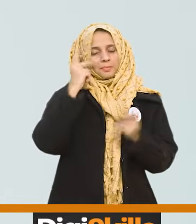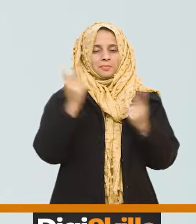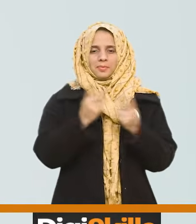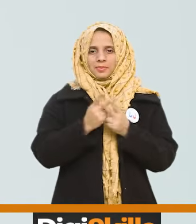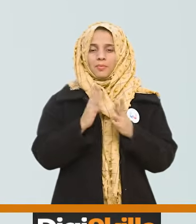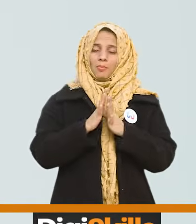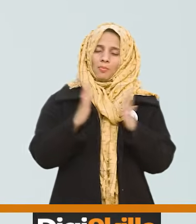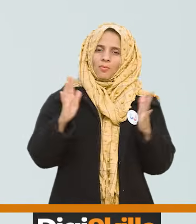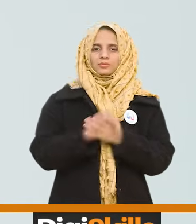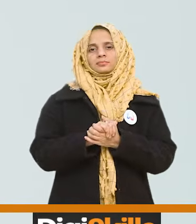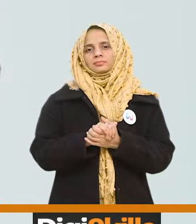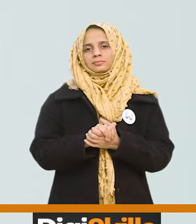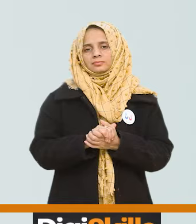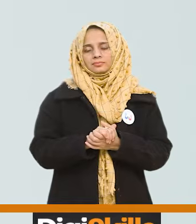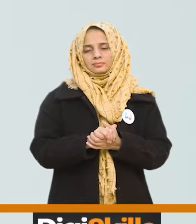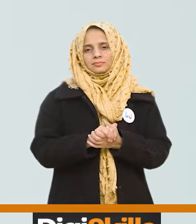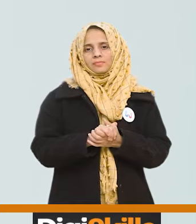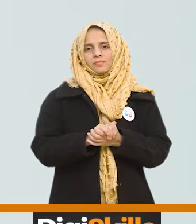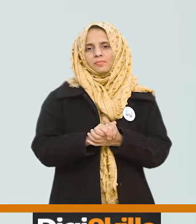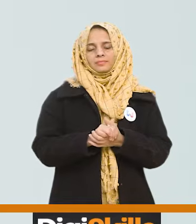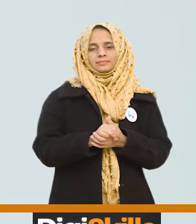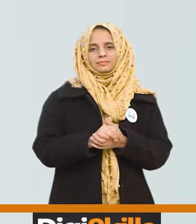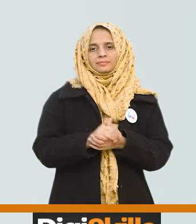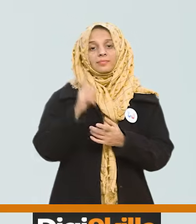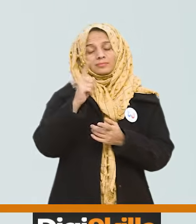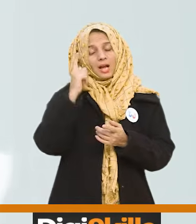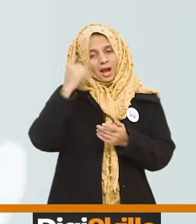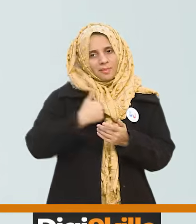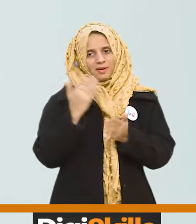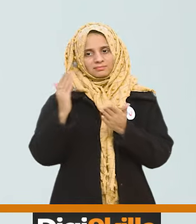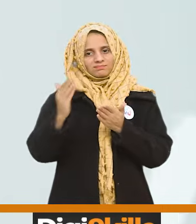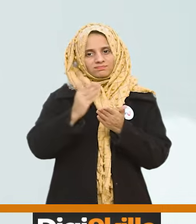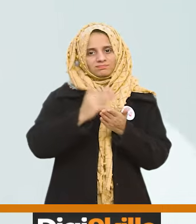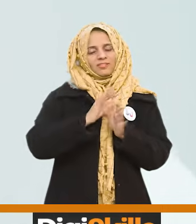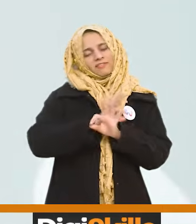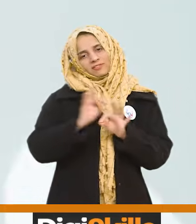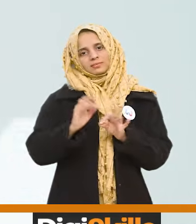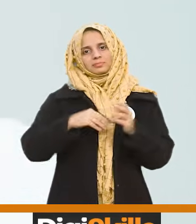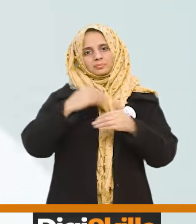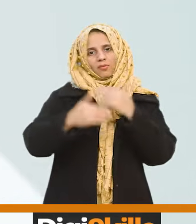There is no match for that happiness when you do the process yourself and experience it.